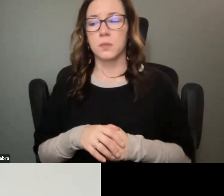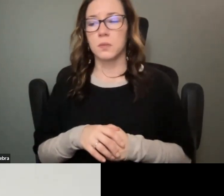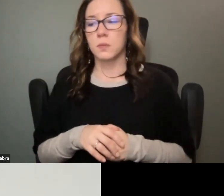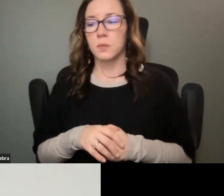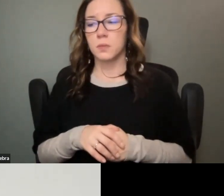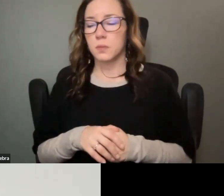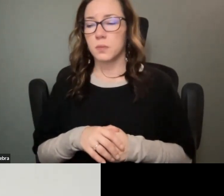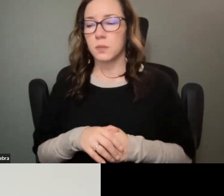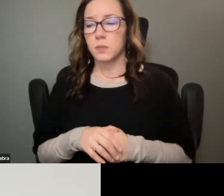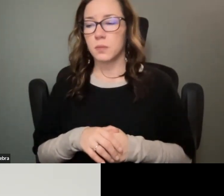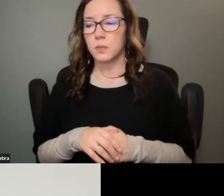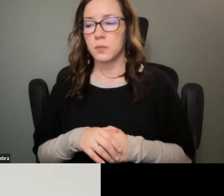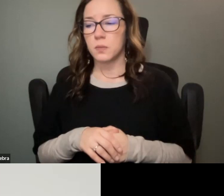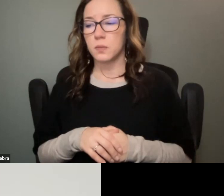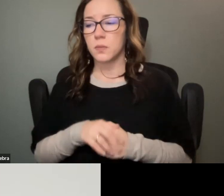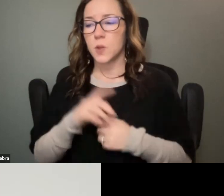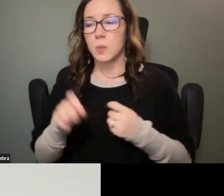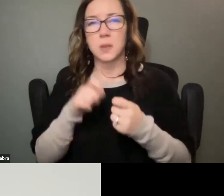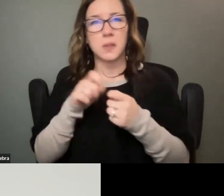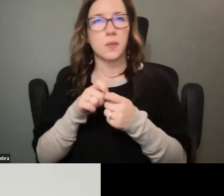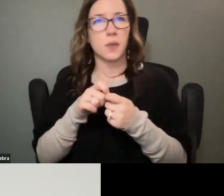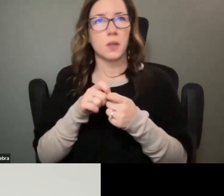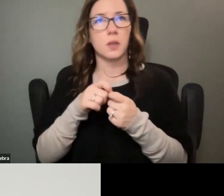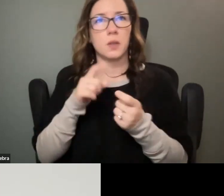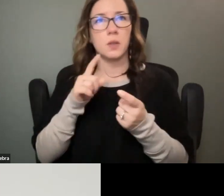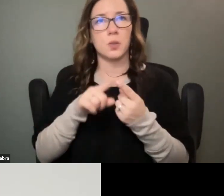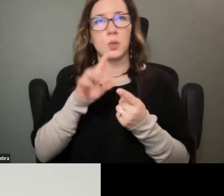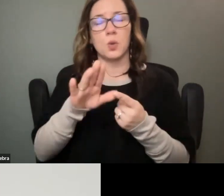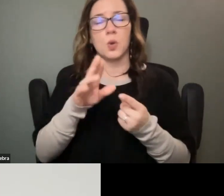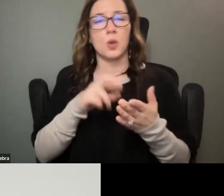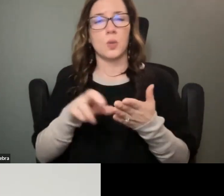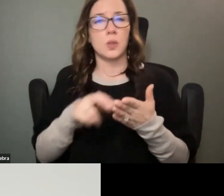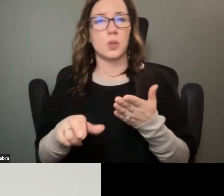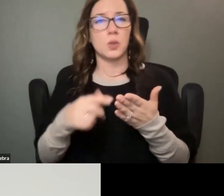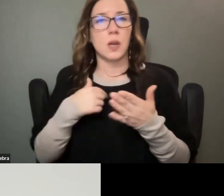specific about your research